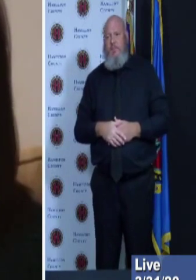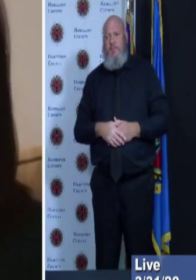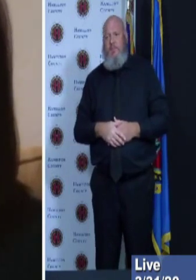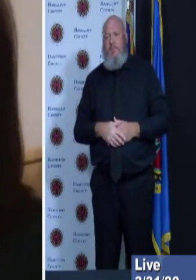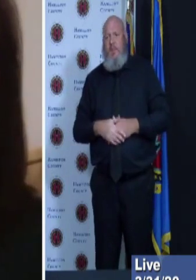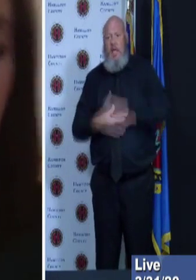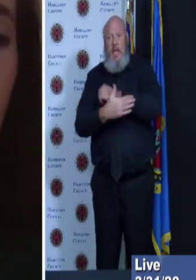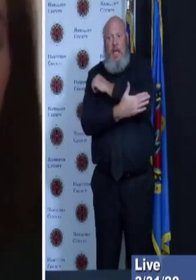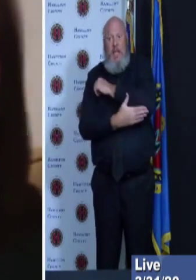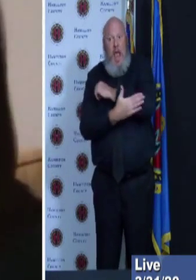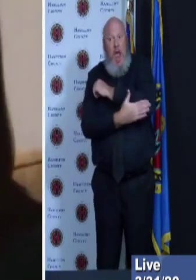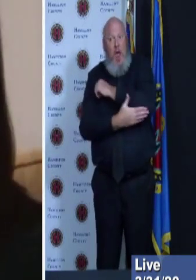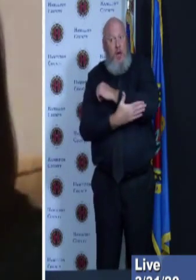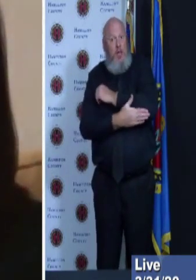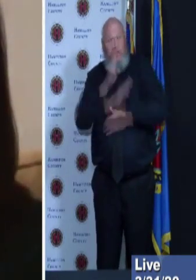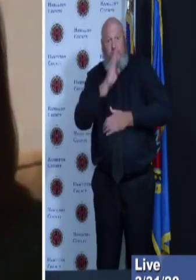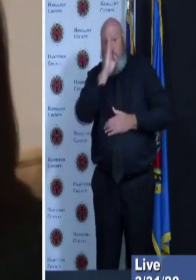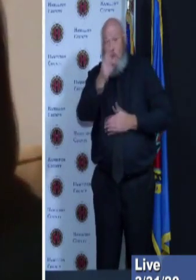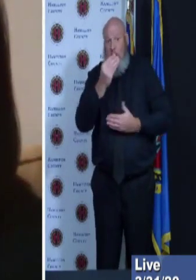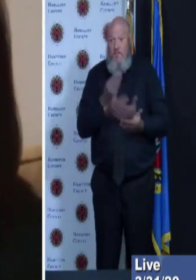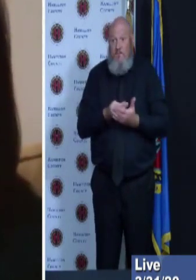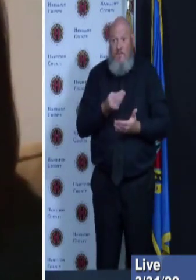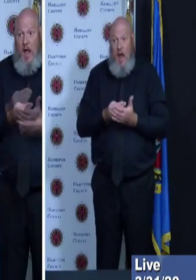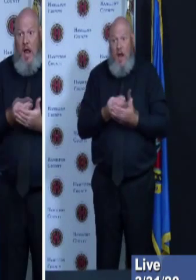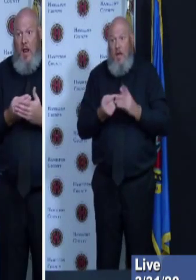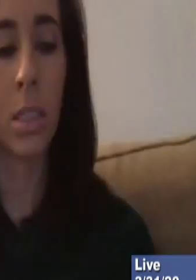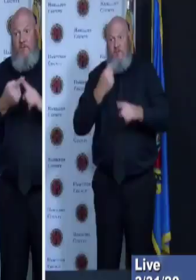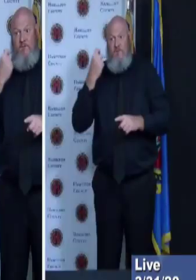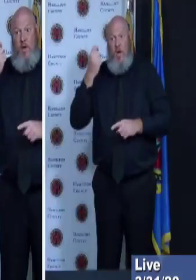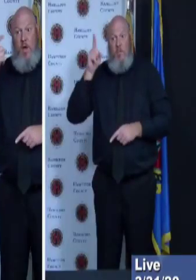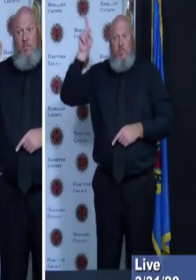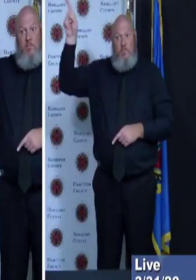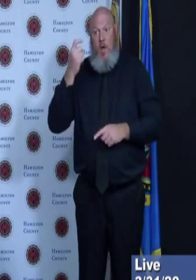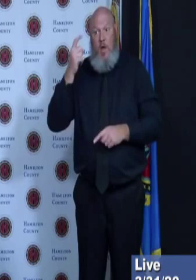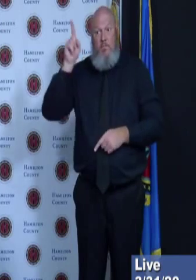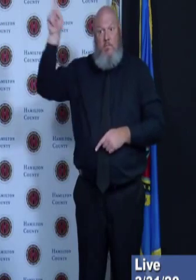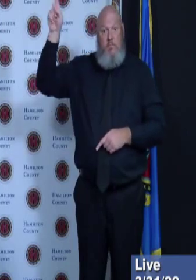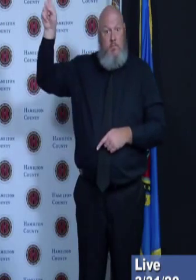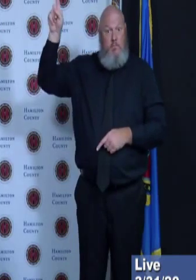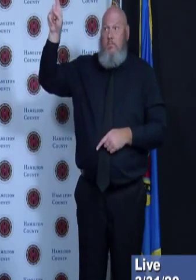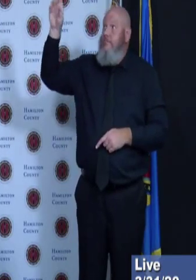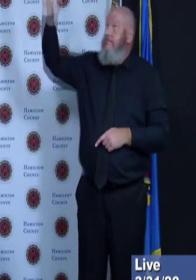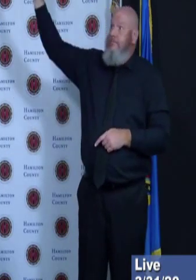differently under that again I Jeff will elaborate on this tomorrow but my